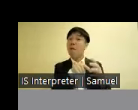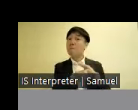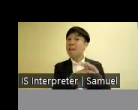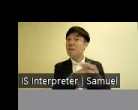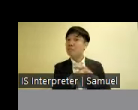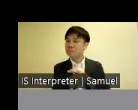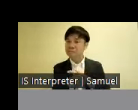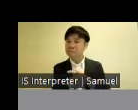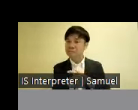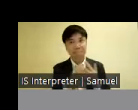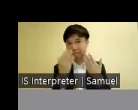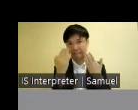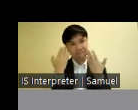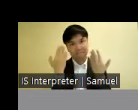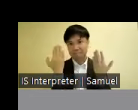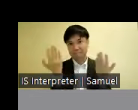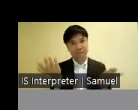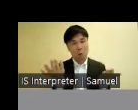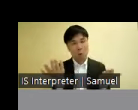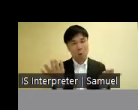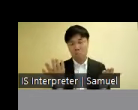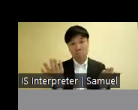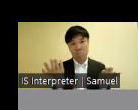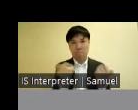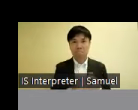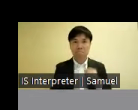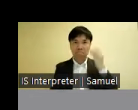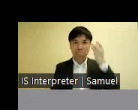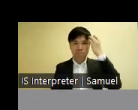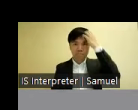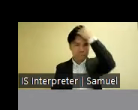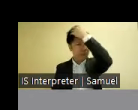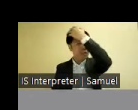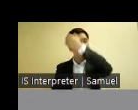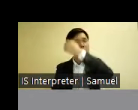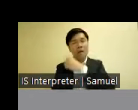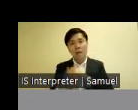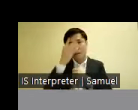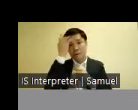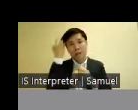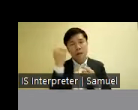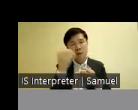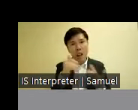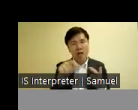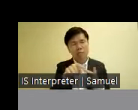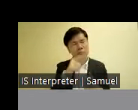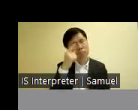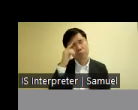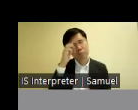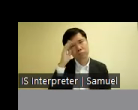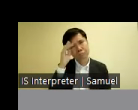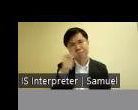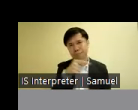addressing refugees, okay? I will leave it there. We want to keep reflecting, we are going to see five examples, okay?